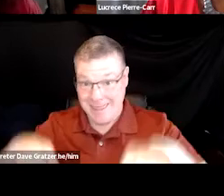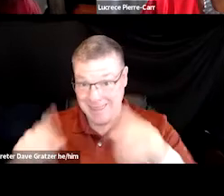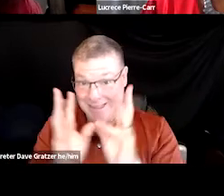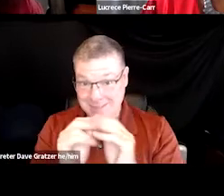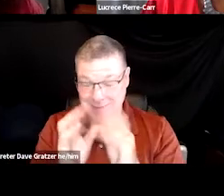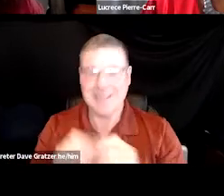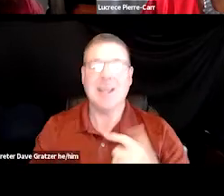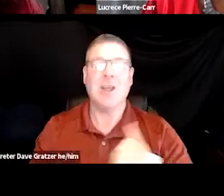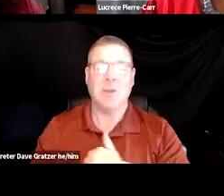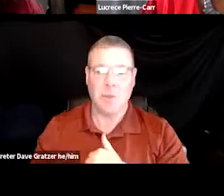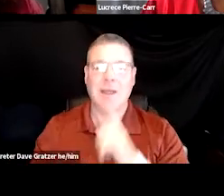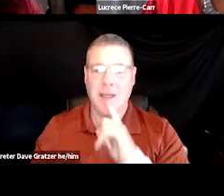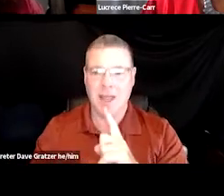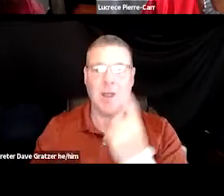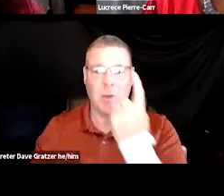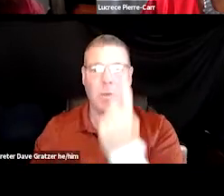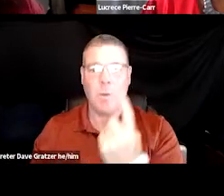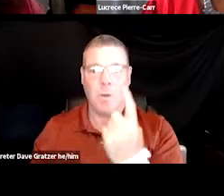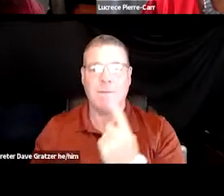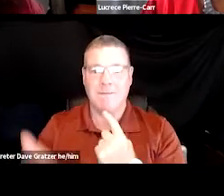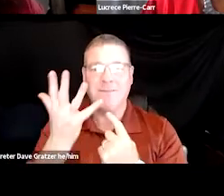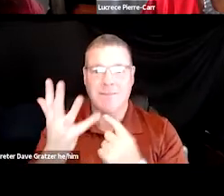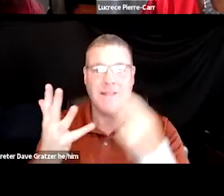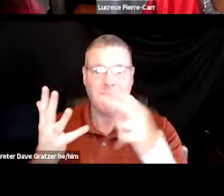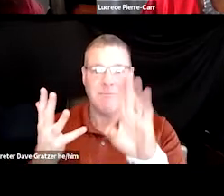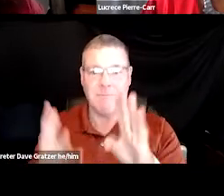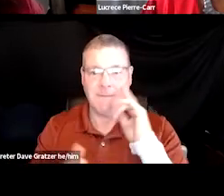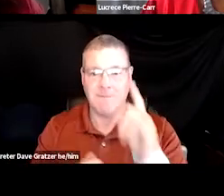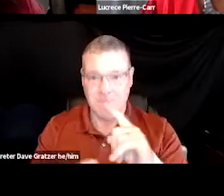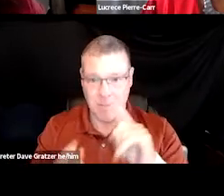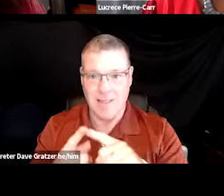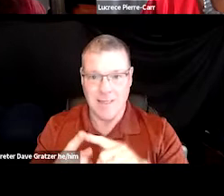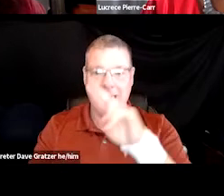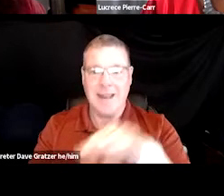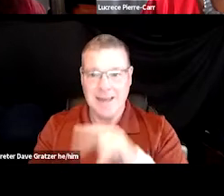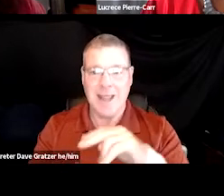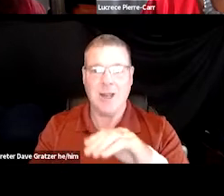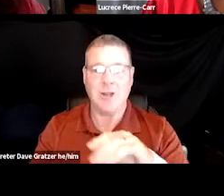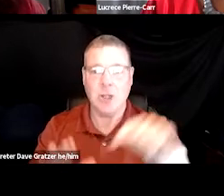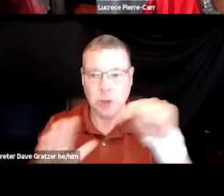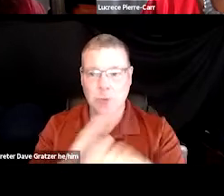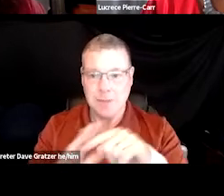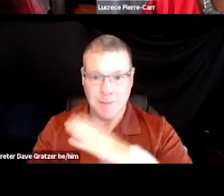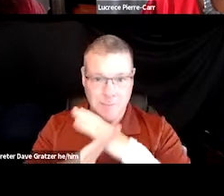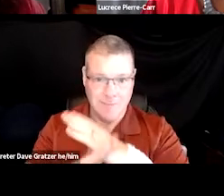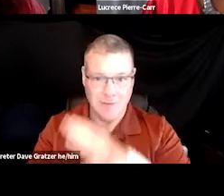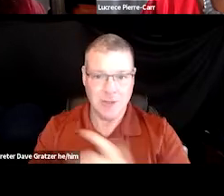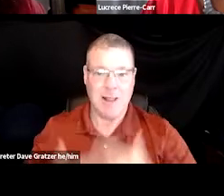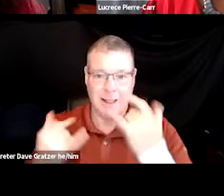we are one of those five hubs for the National Suicide Prevention Lifeline. And we cover 42 Texas counties out